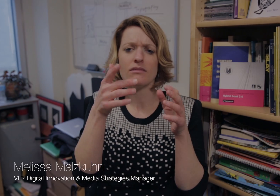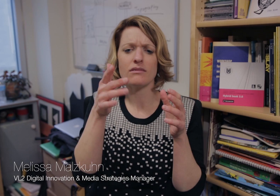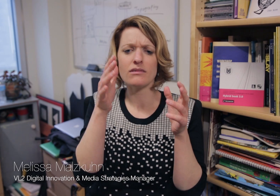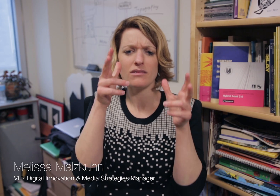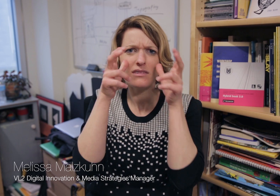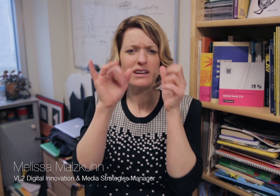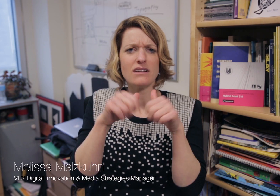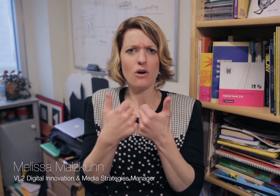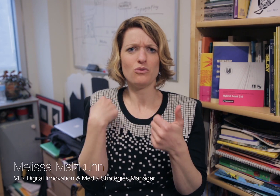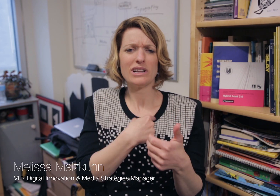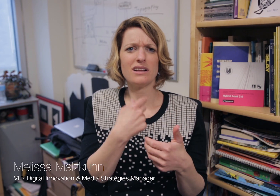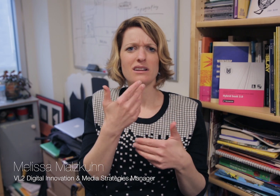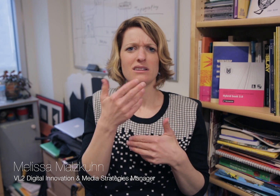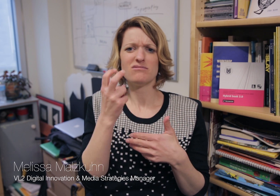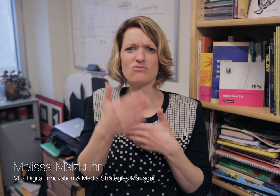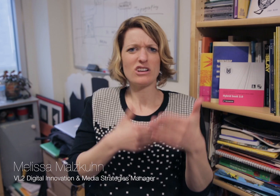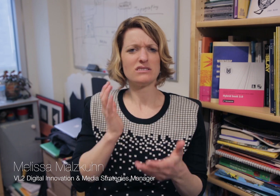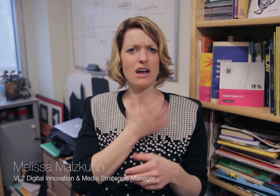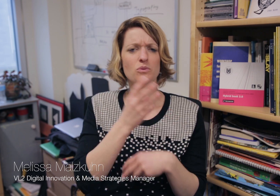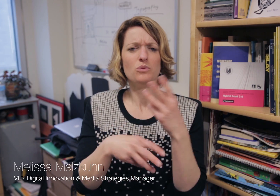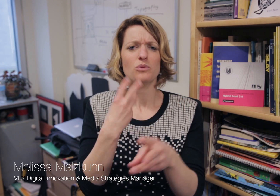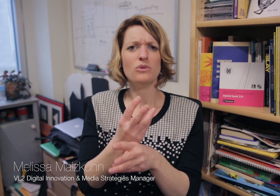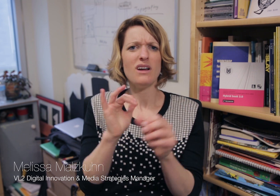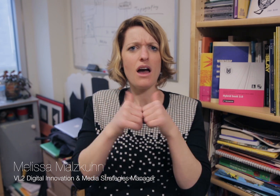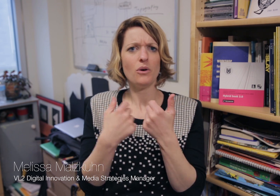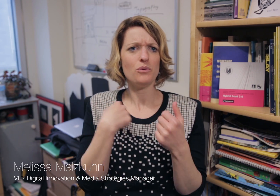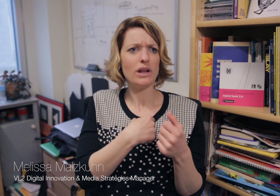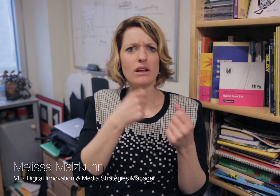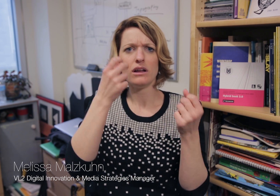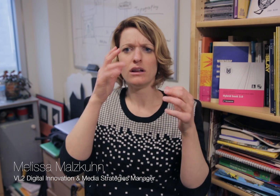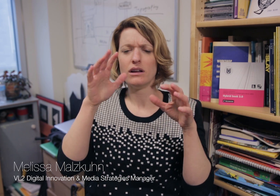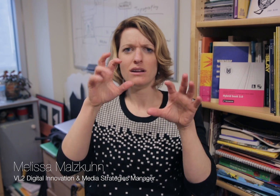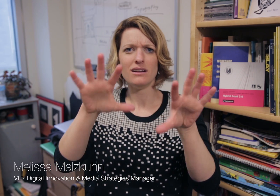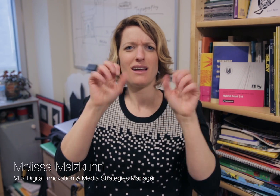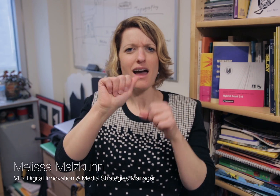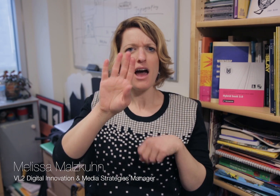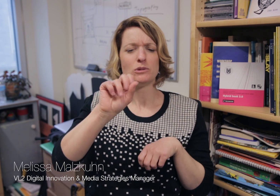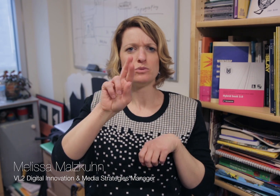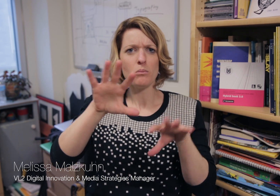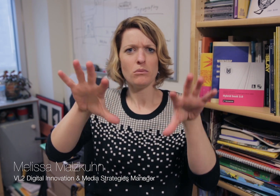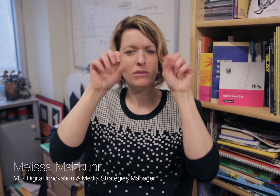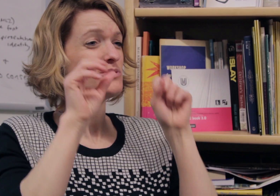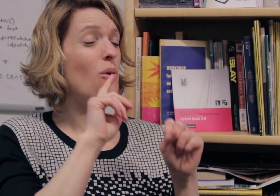Melissa: Seeing with our eyes is how we process our worlds. It is how we absorb information,